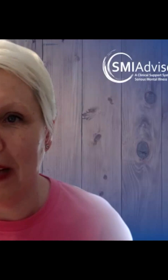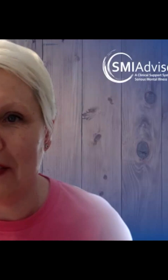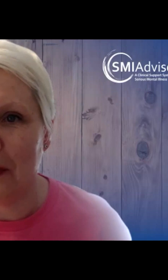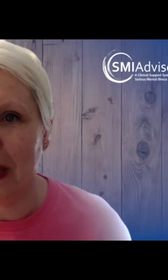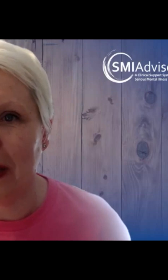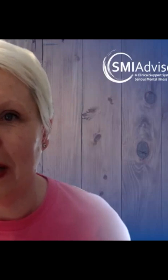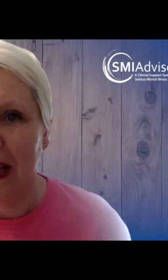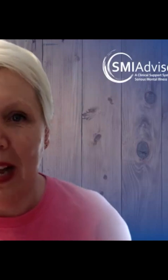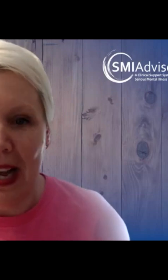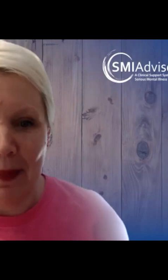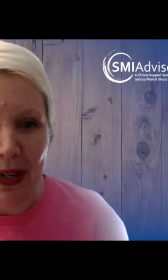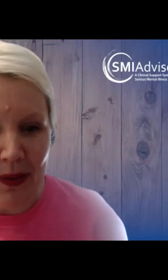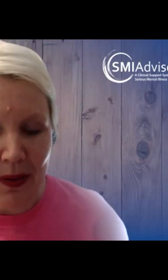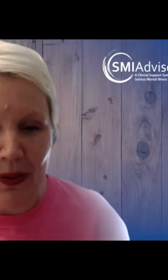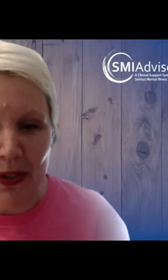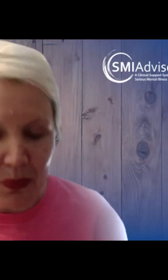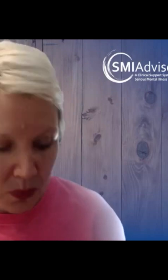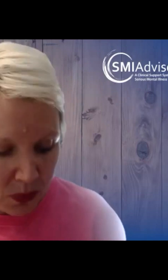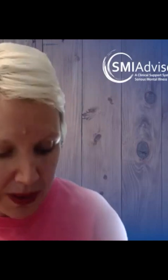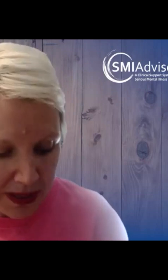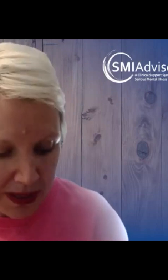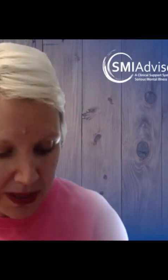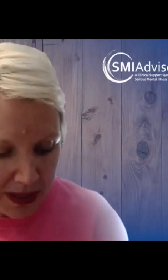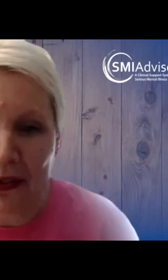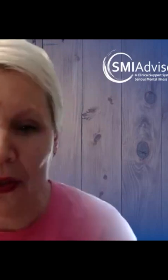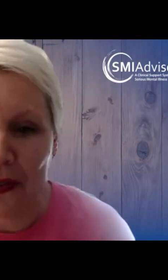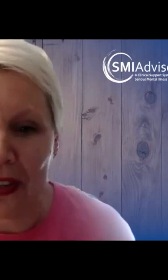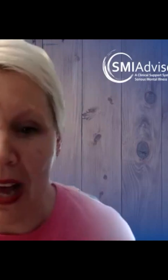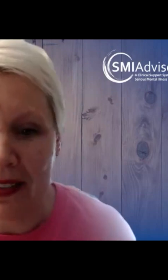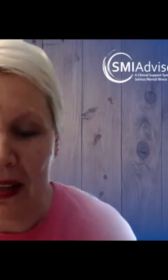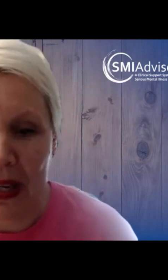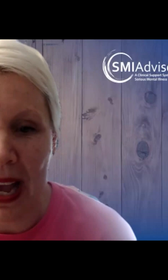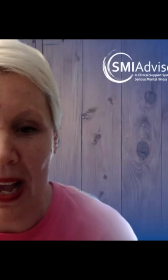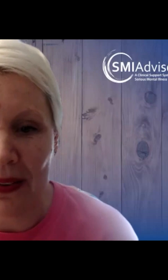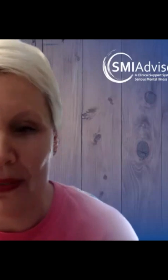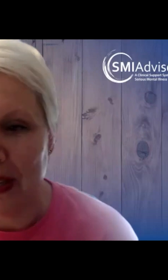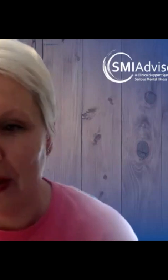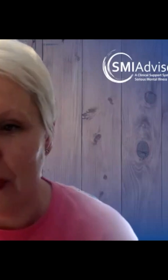BACK TO SPEAKER AND ROLL THE LAST FEW SLIDES THAT WE HAVE.